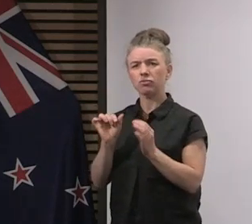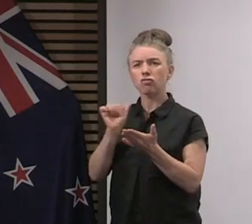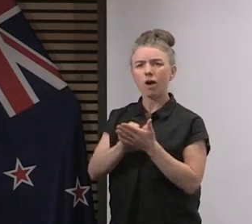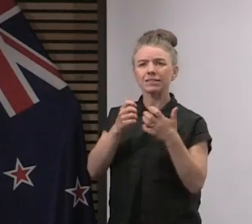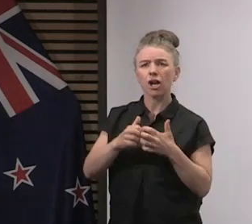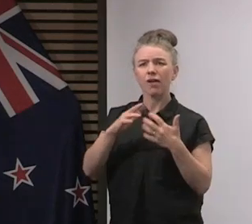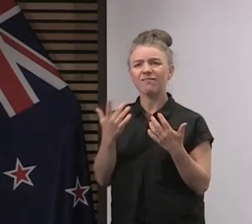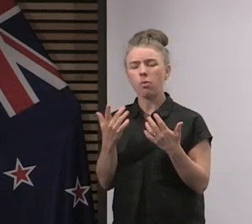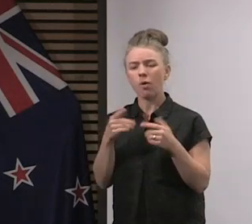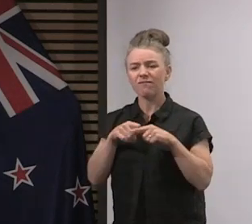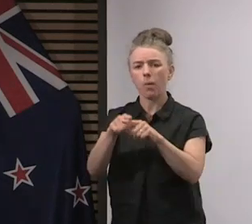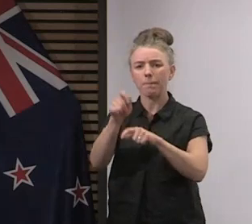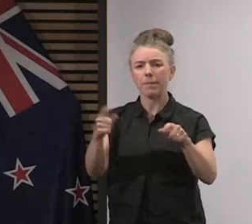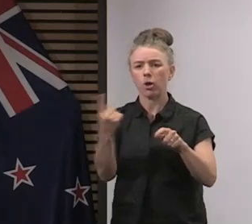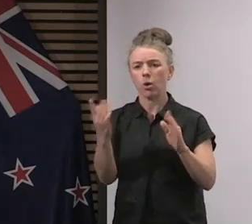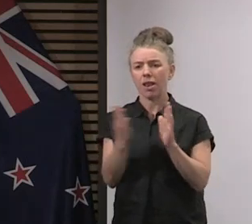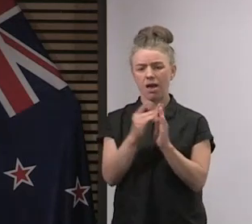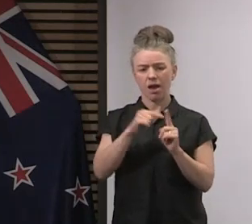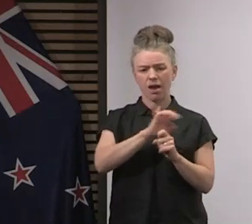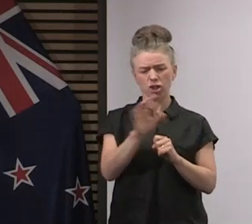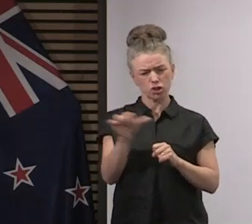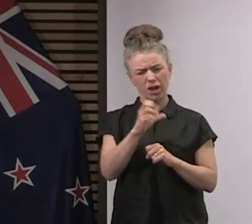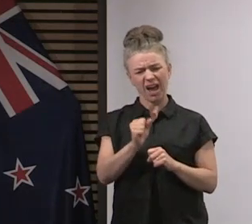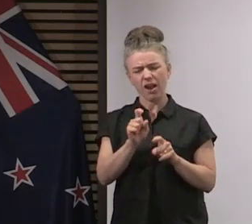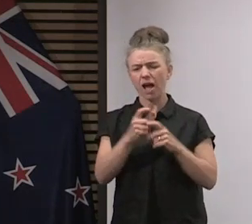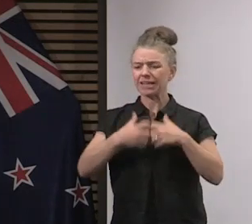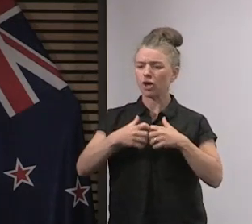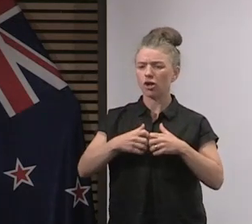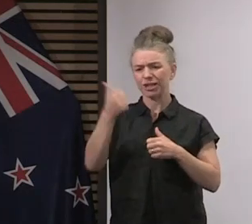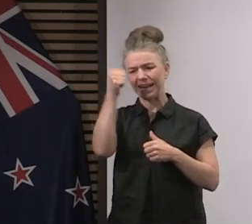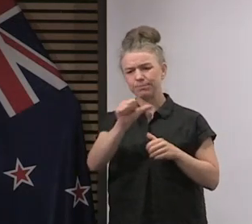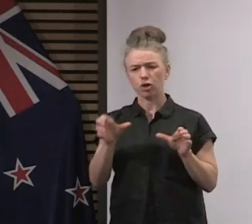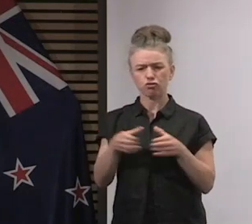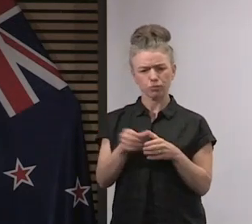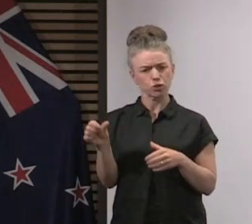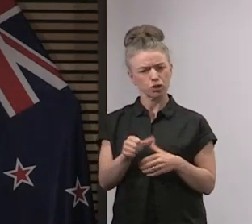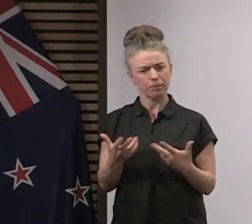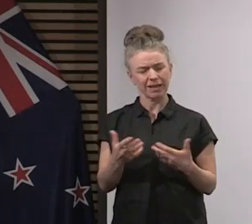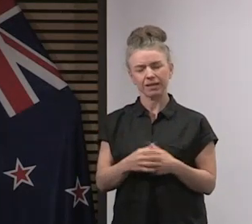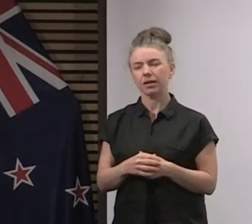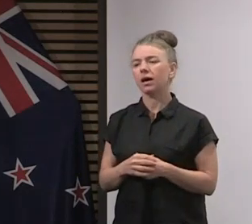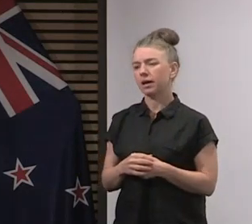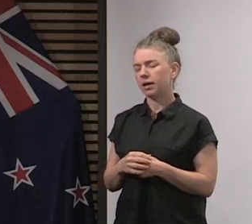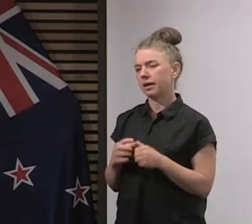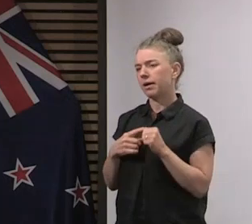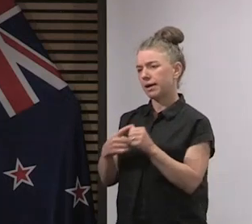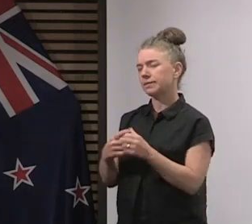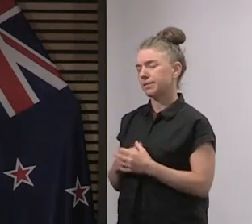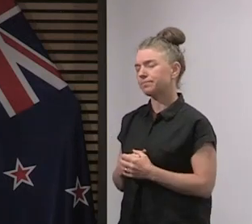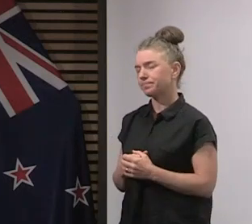consulted by the Government or Ministry of Health on the technology to be used for contact tracing, why is that